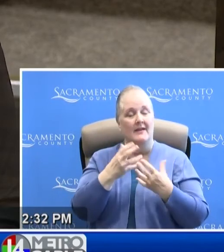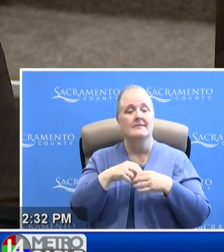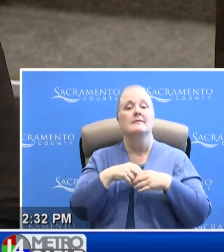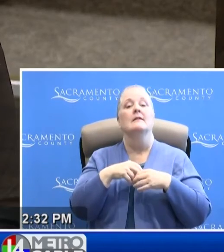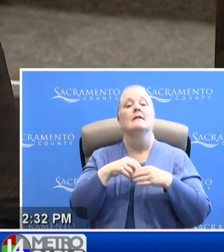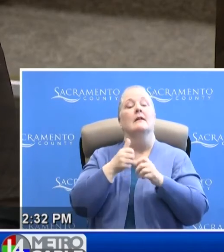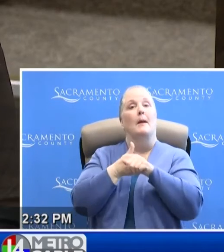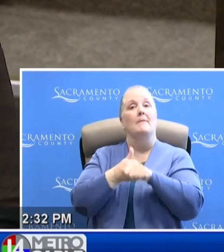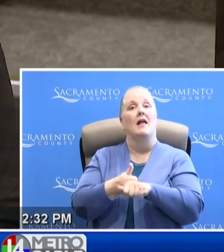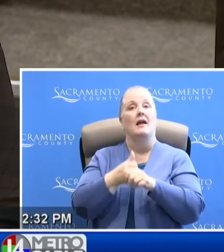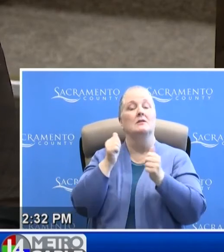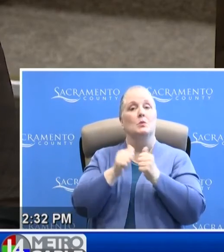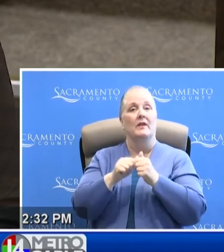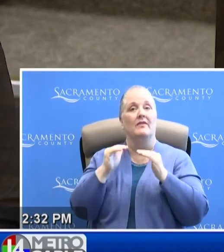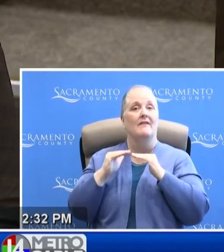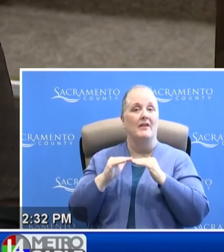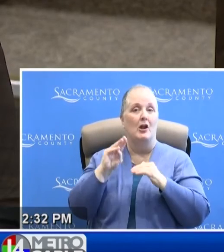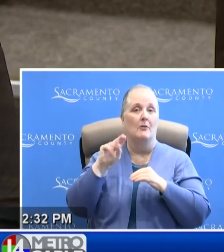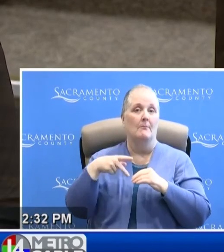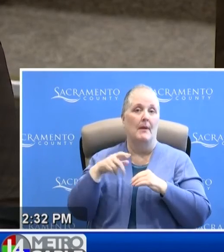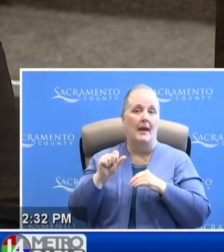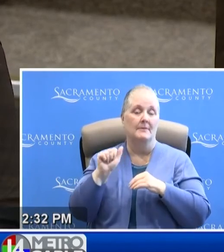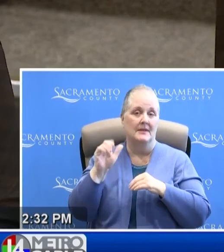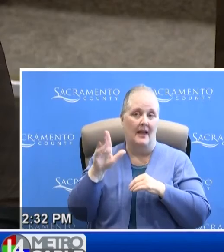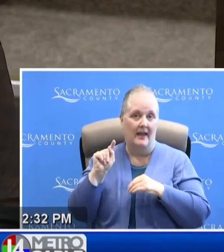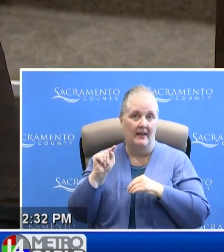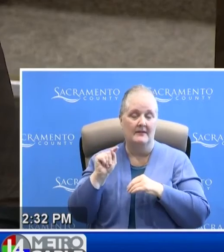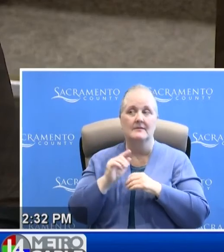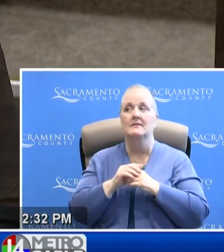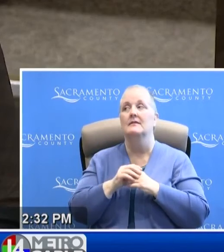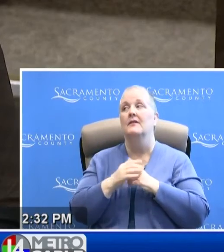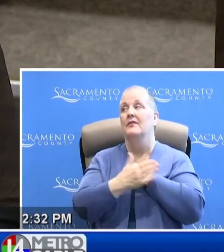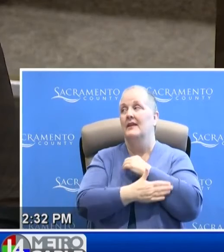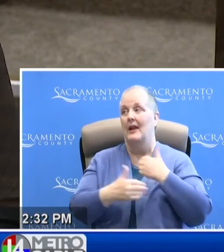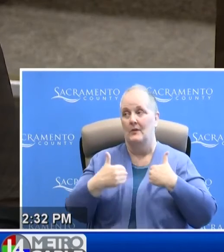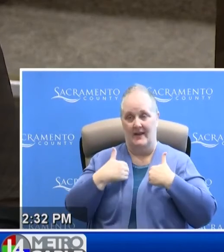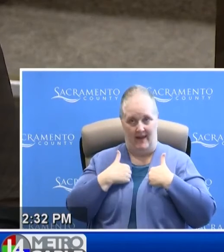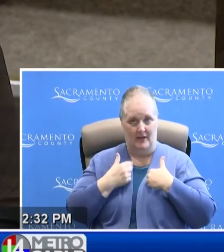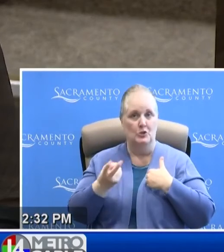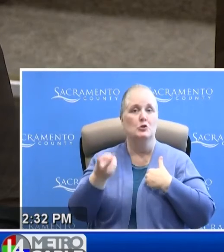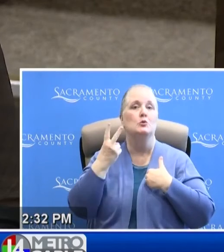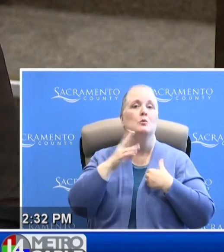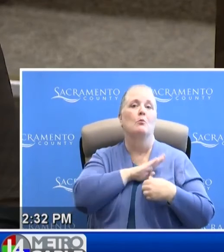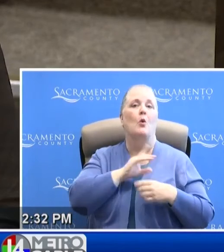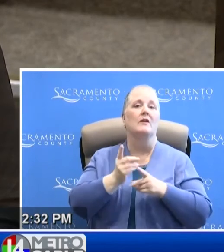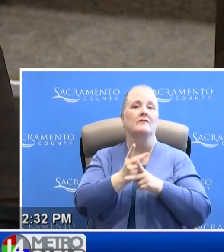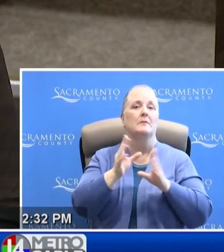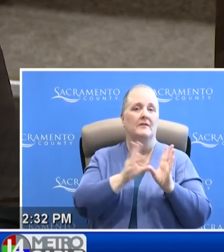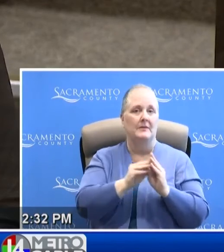Maps Act in the county, the county held two Board of Supervisors meetings to provide information